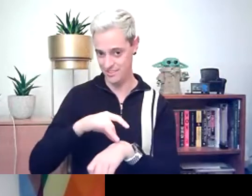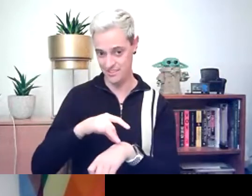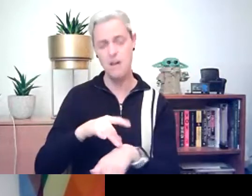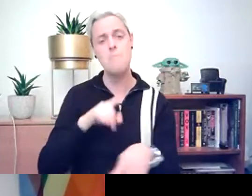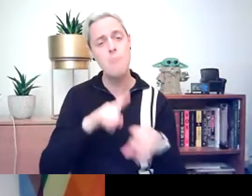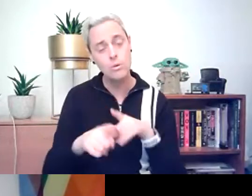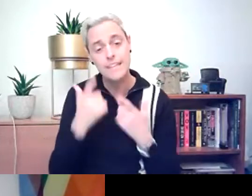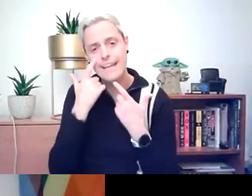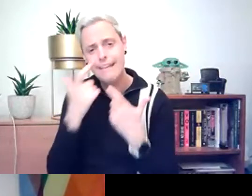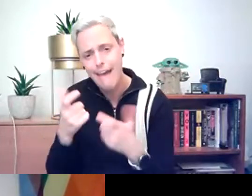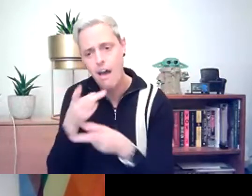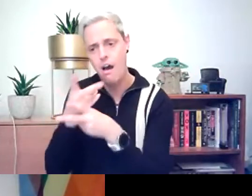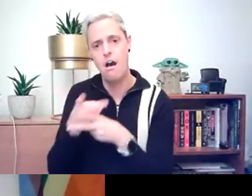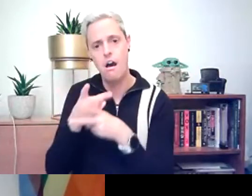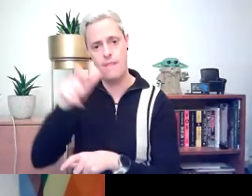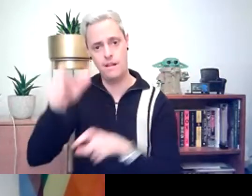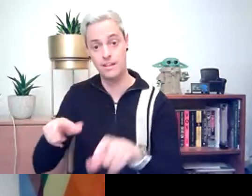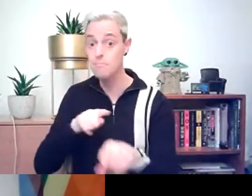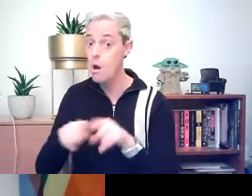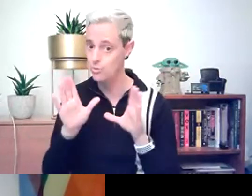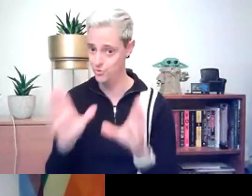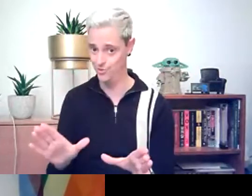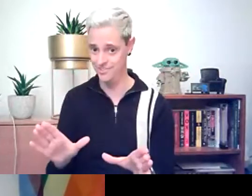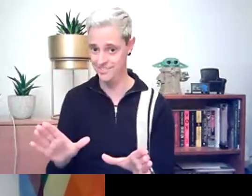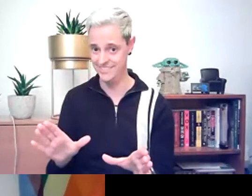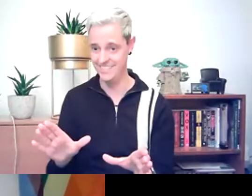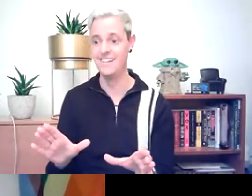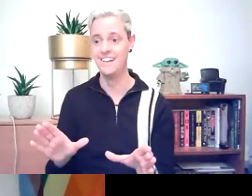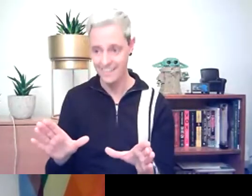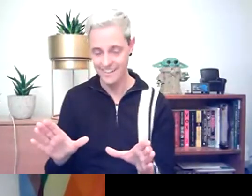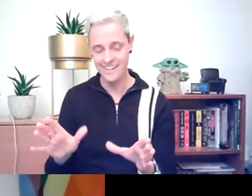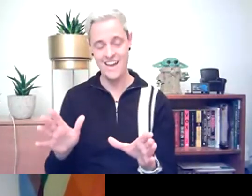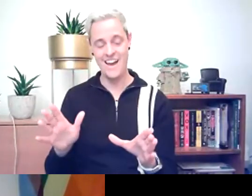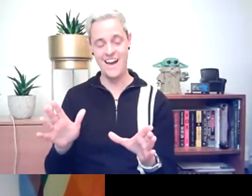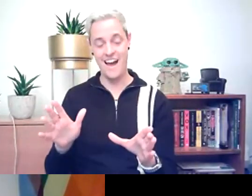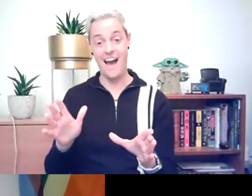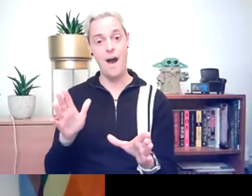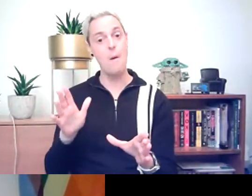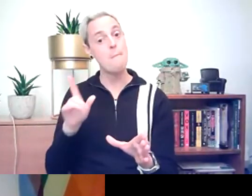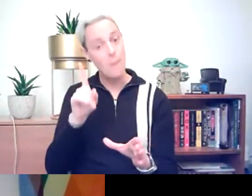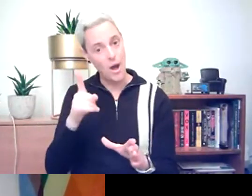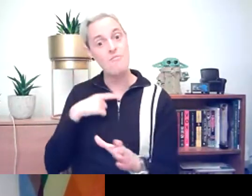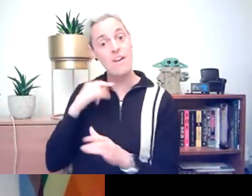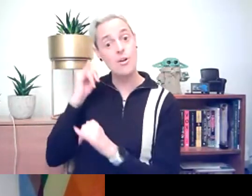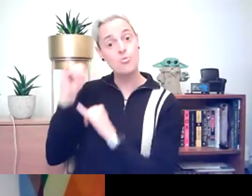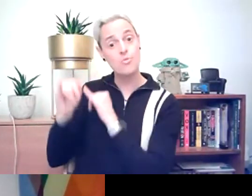clients and are trying to do the best they can. And it's important separate out from what I'm very critical of and have always been very critical of which is the systems